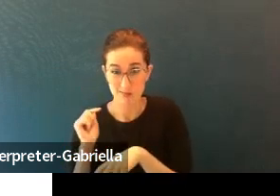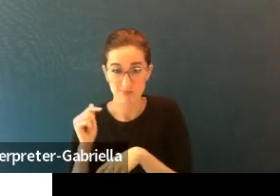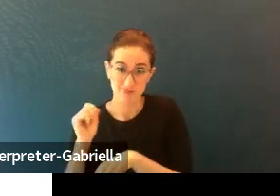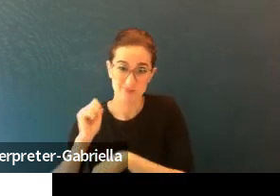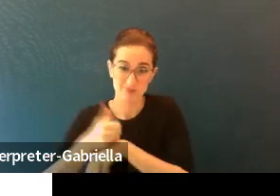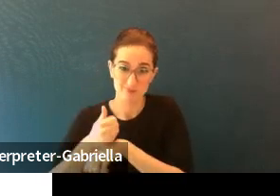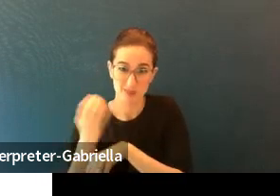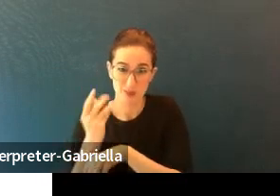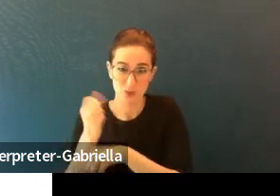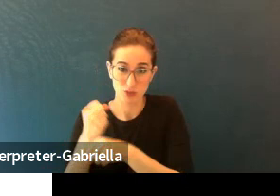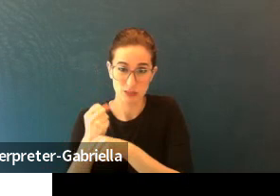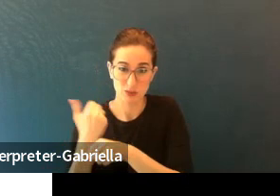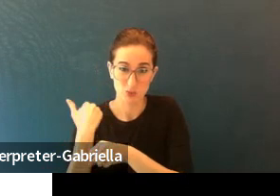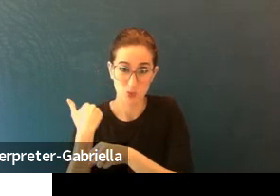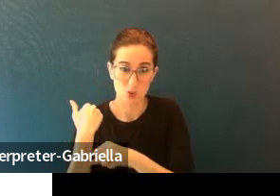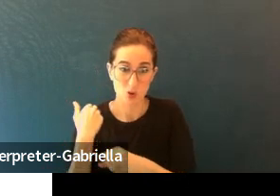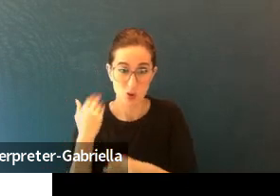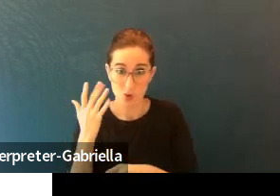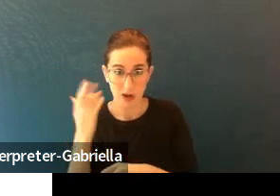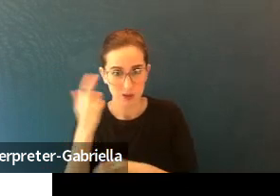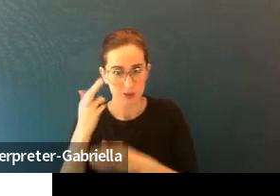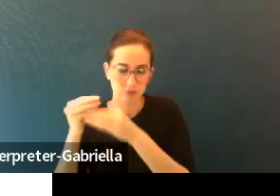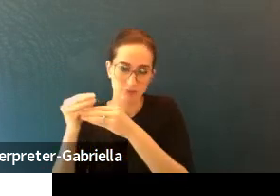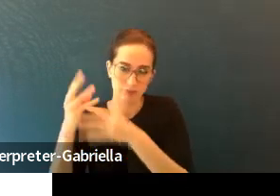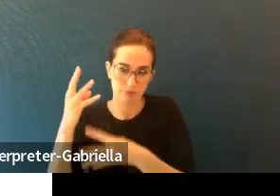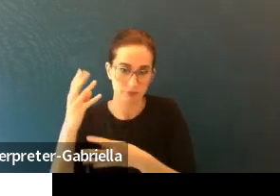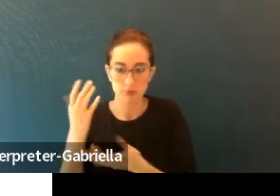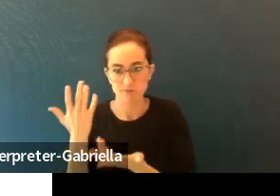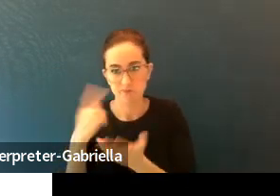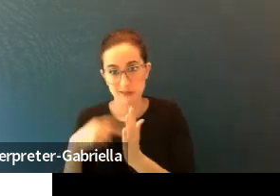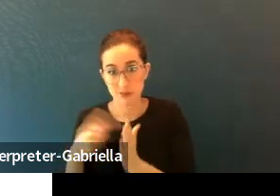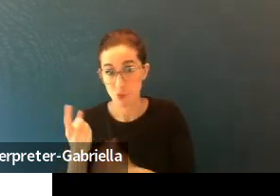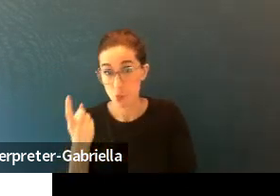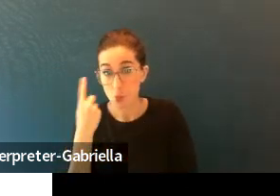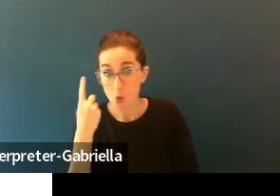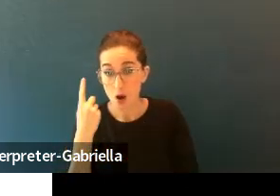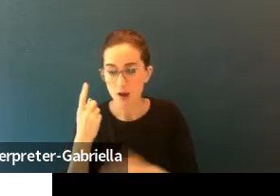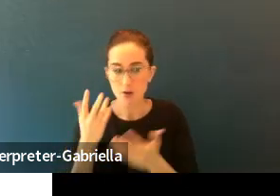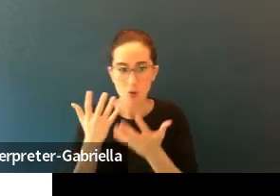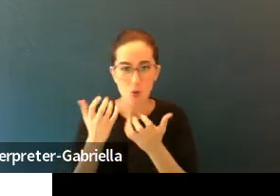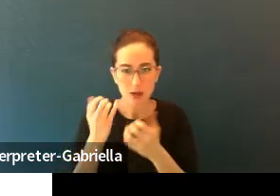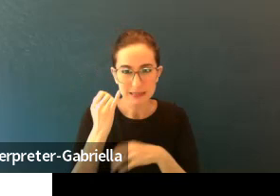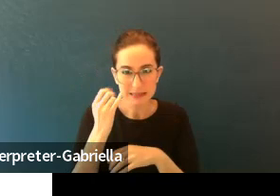now for a multitude of reasons, one of which was so that a clear baseline is created regarding what you're wanting as the